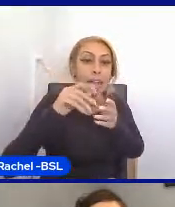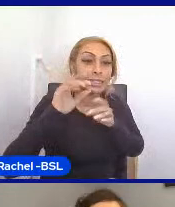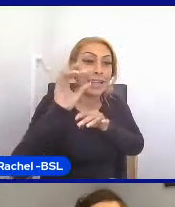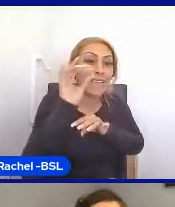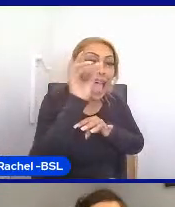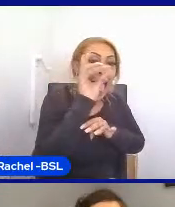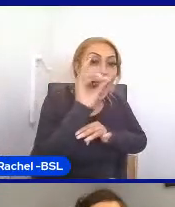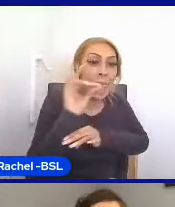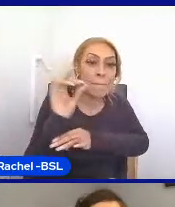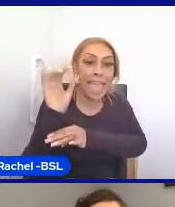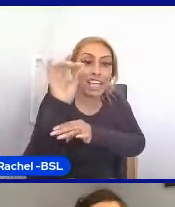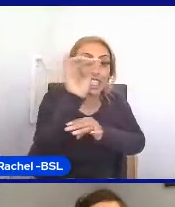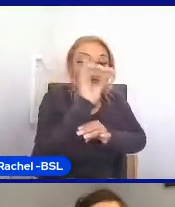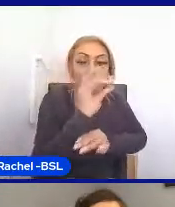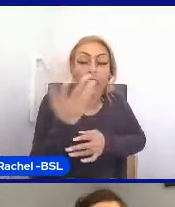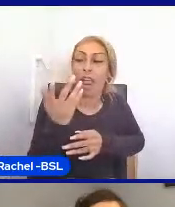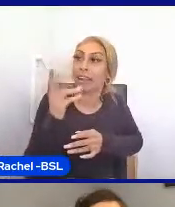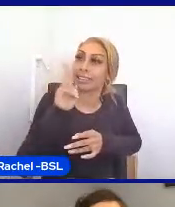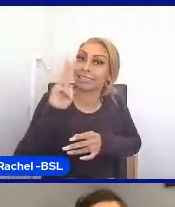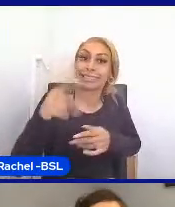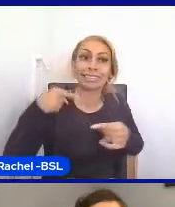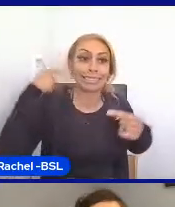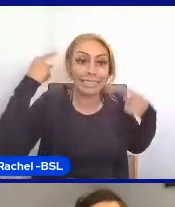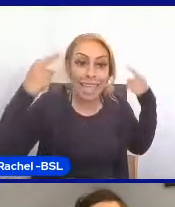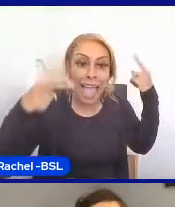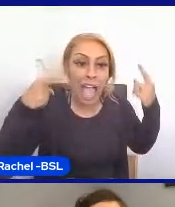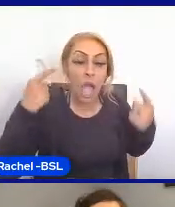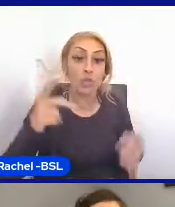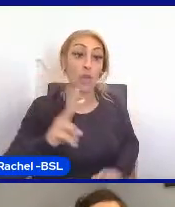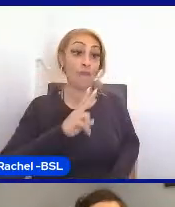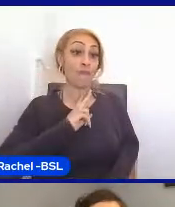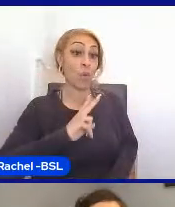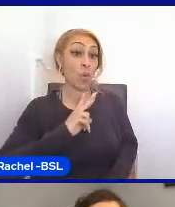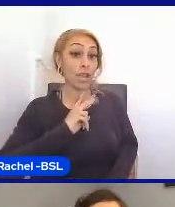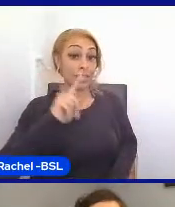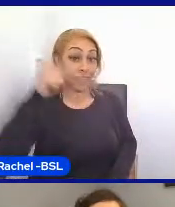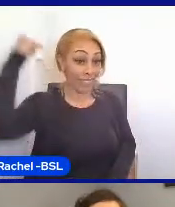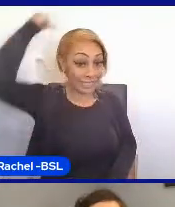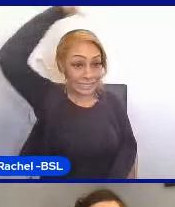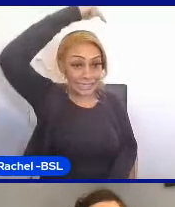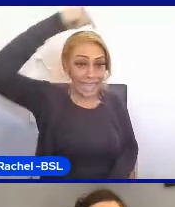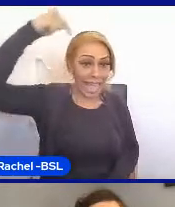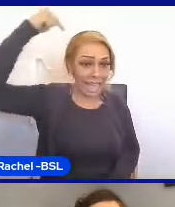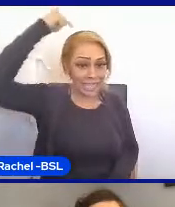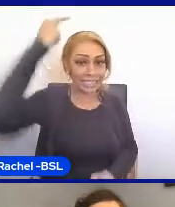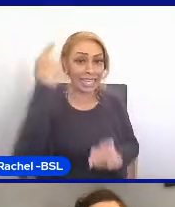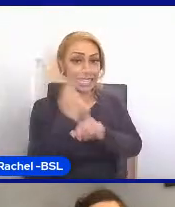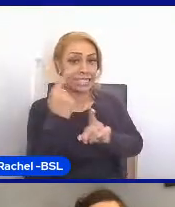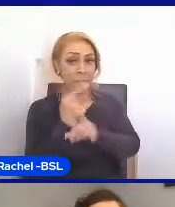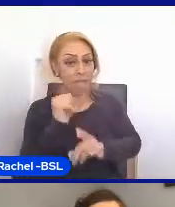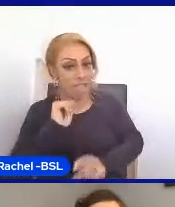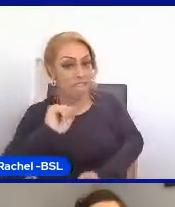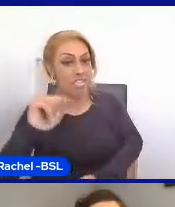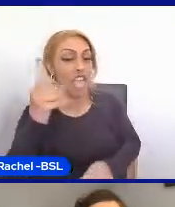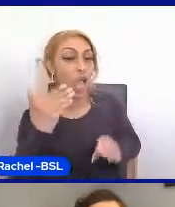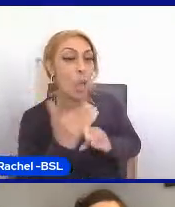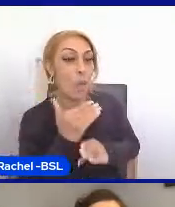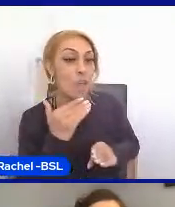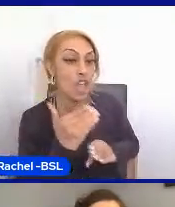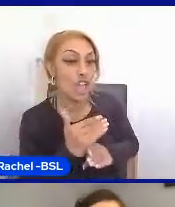animated, they will be able to hear sound effects and voices of some of the Saint speaking